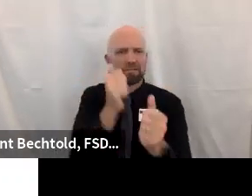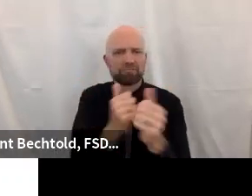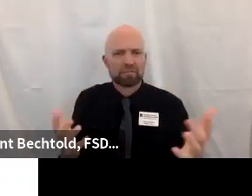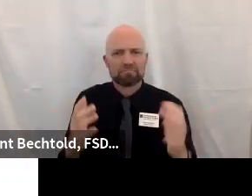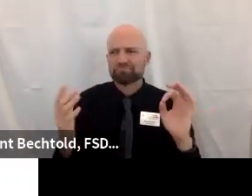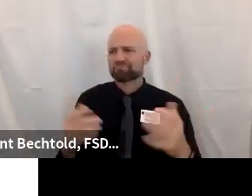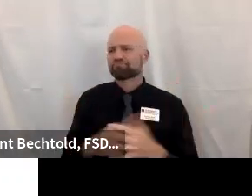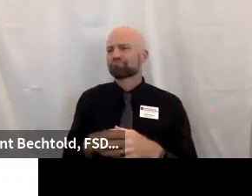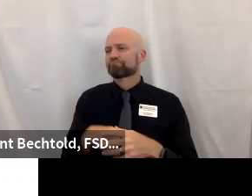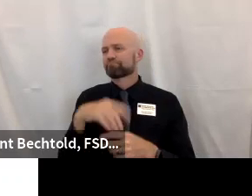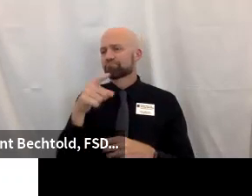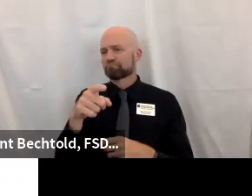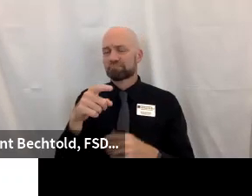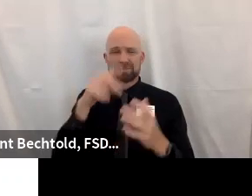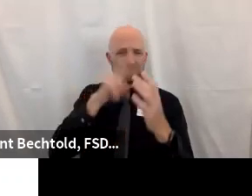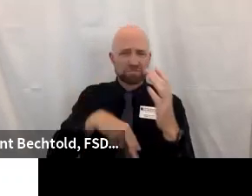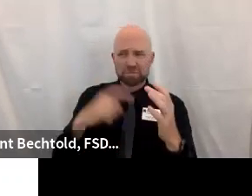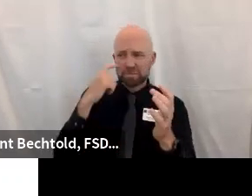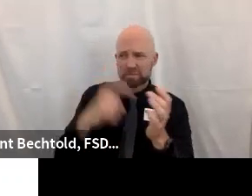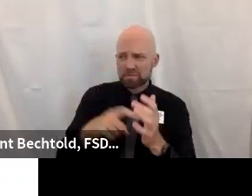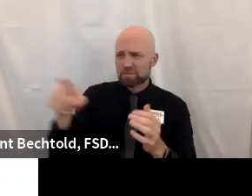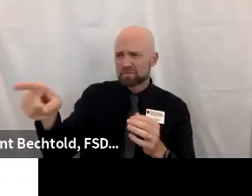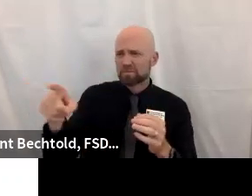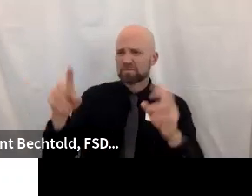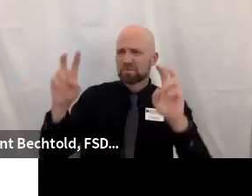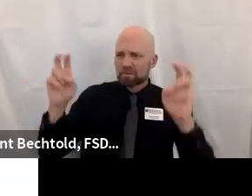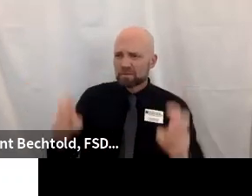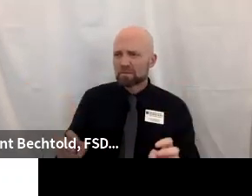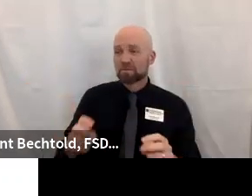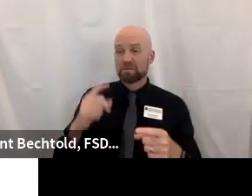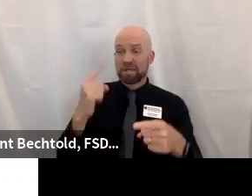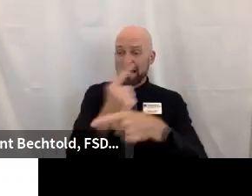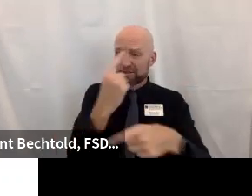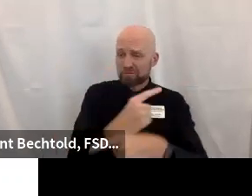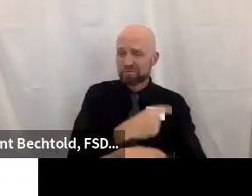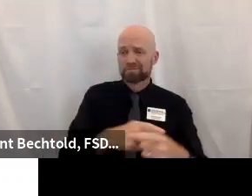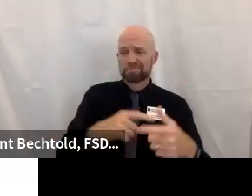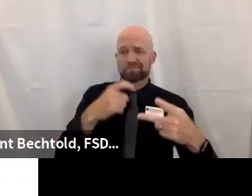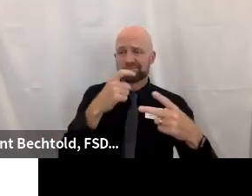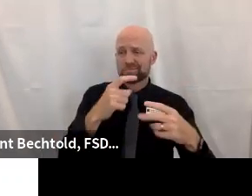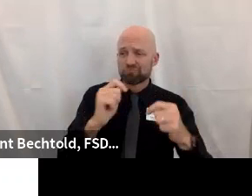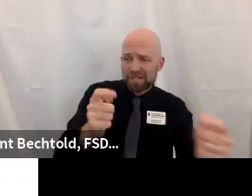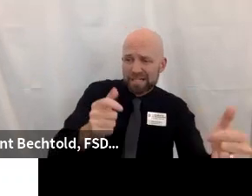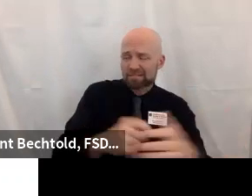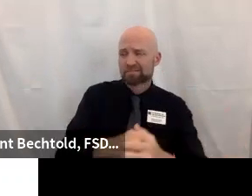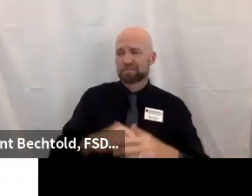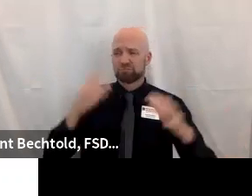A few more reasons why speed isn't everything: When you read, you might notice, before I was talking about